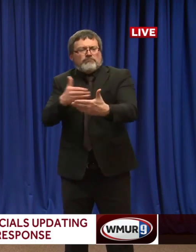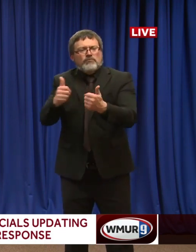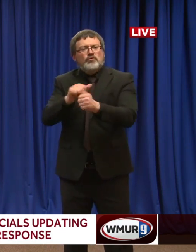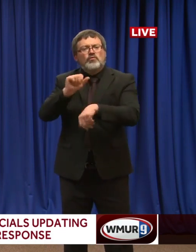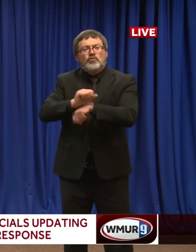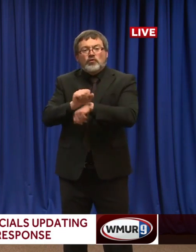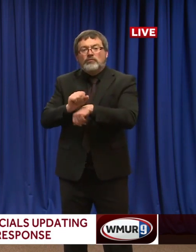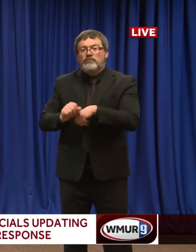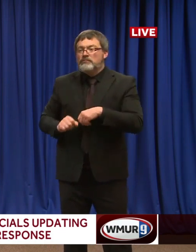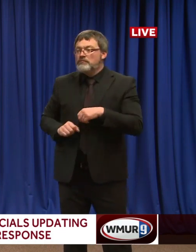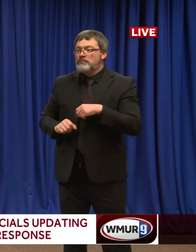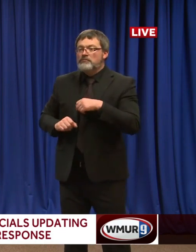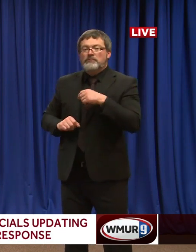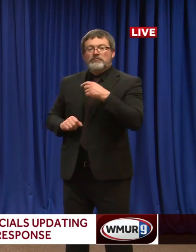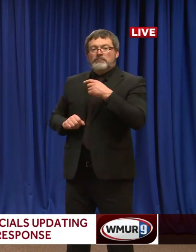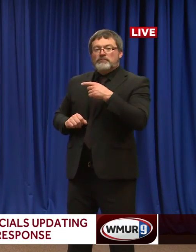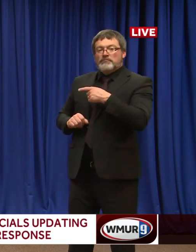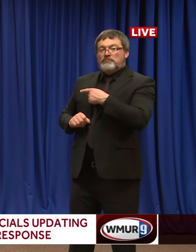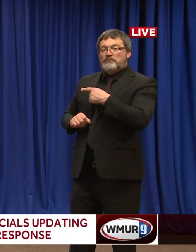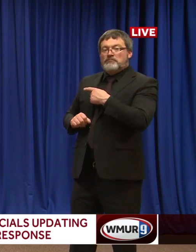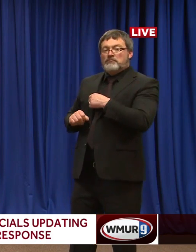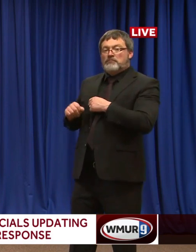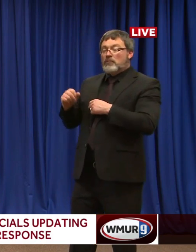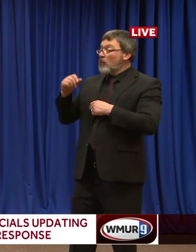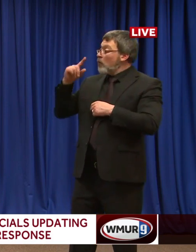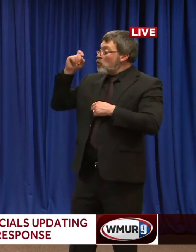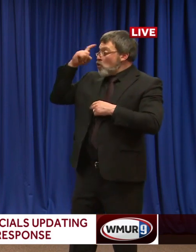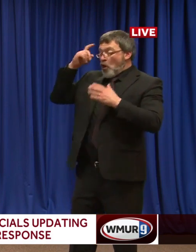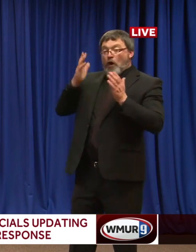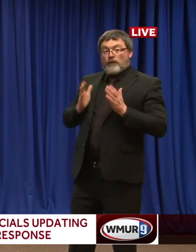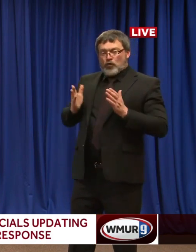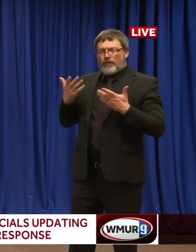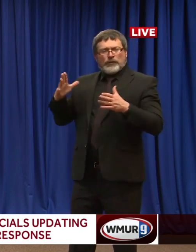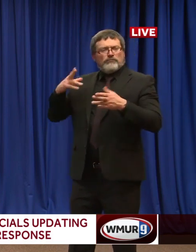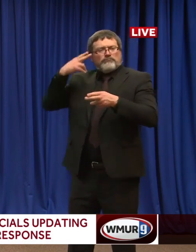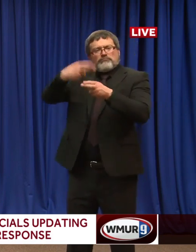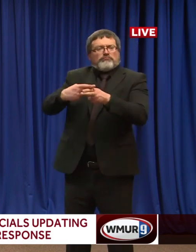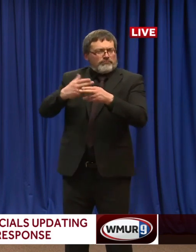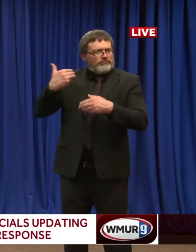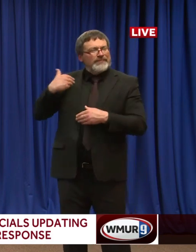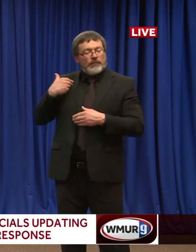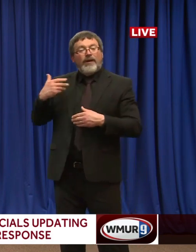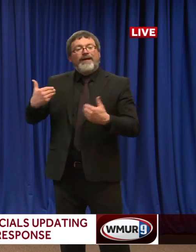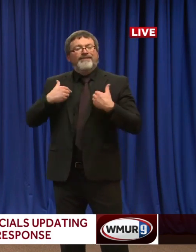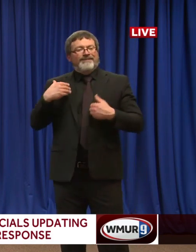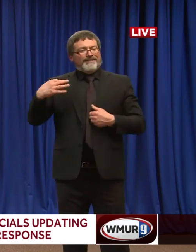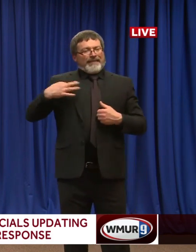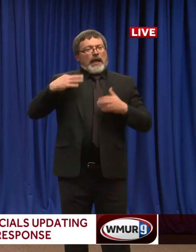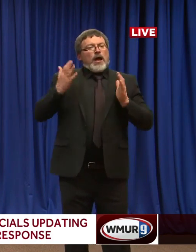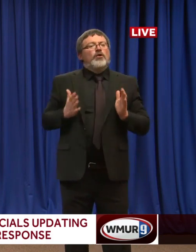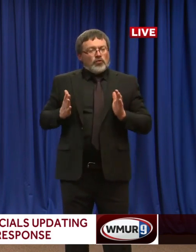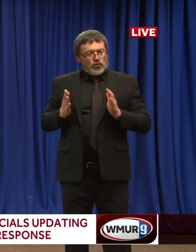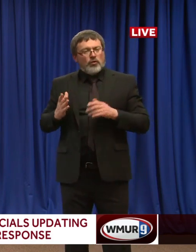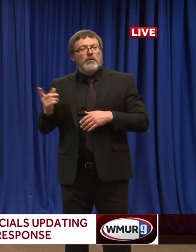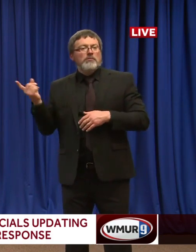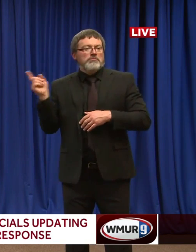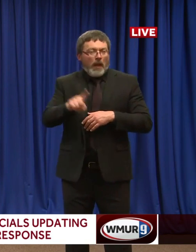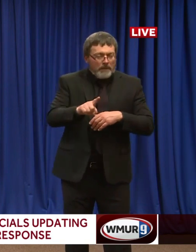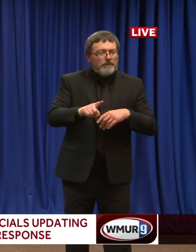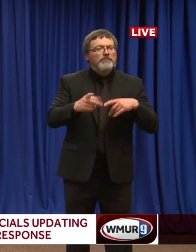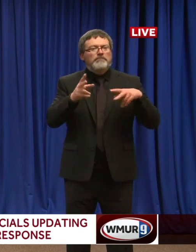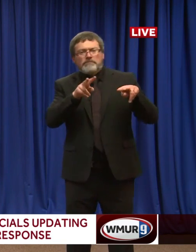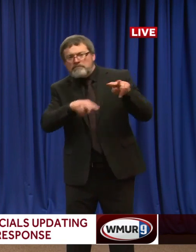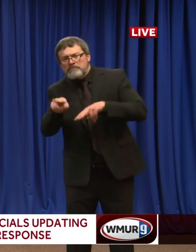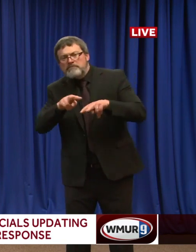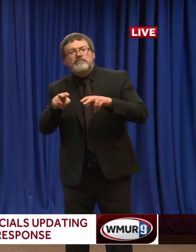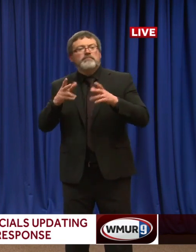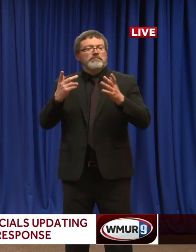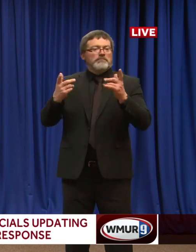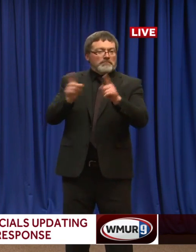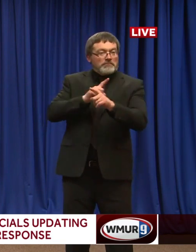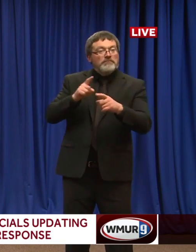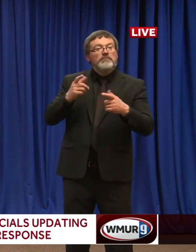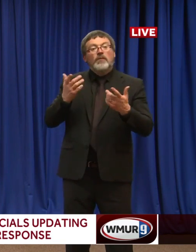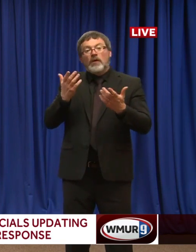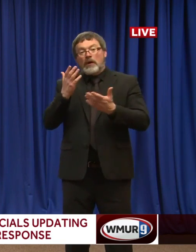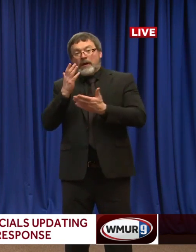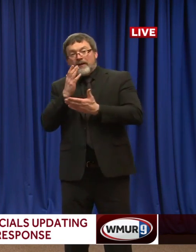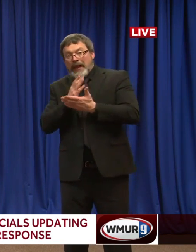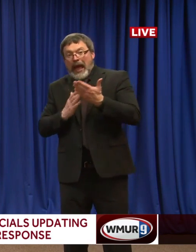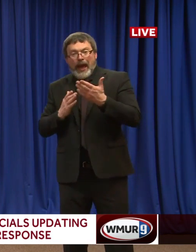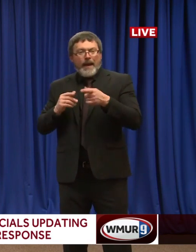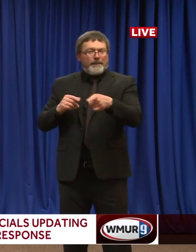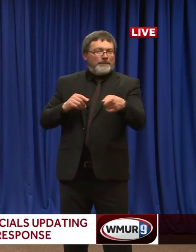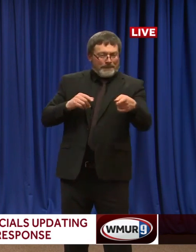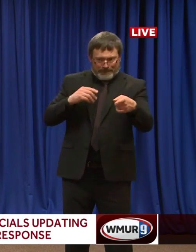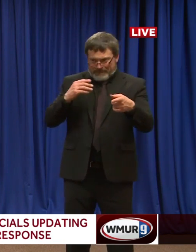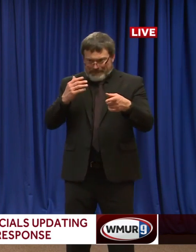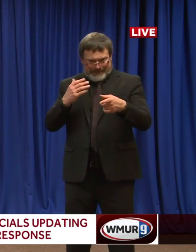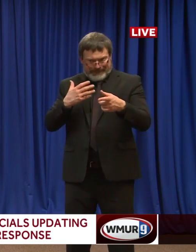THIS THIS REMAINS A PROMINENT WITH THE GOVERNOR WANTS TO WANTS TO COMMENT ON THIS BUT YOU KNOW, WE HAVE A VOLUNTEER WORKFORCE THAT WE’RE LOOKING LOOKING TO THE COMMISSIONER OF DEPARTMENT.